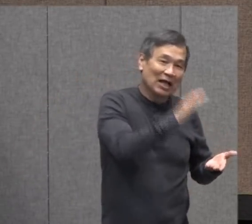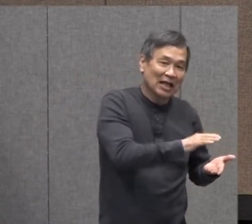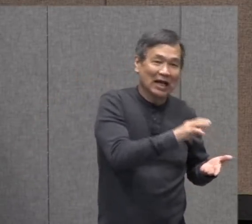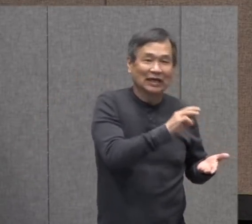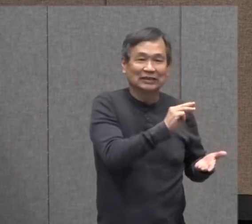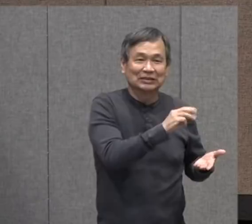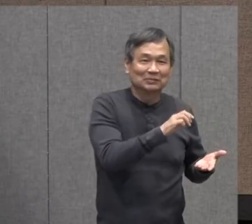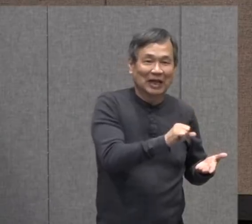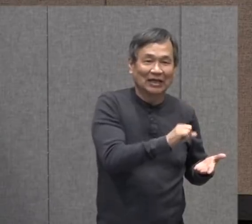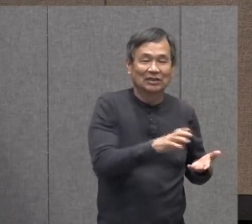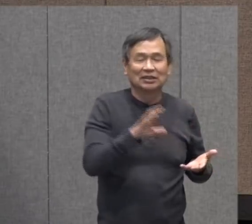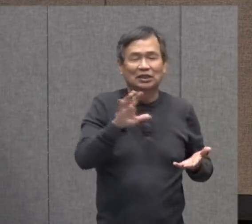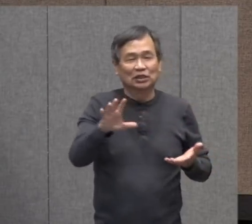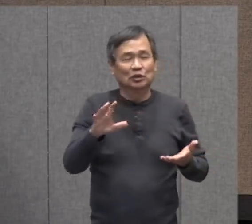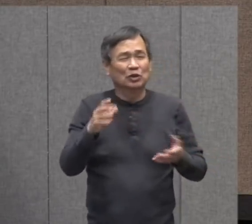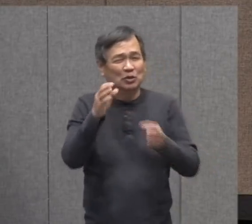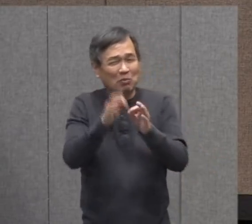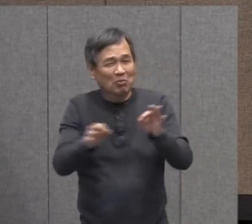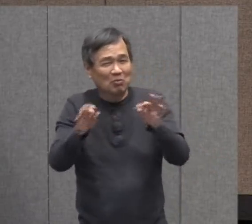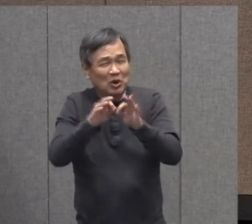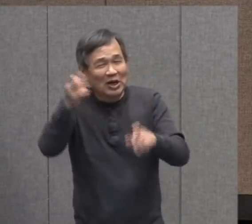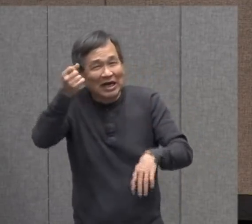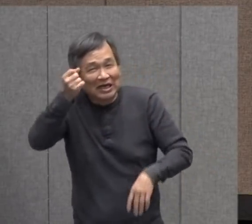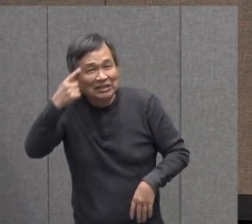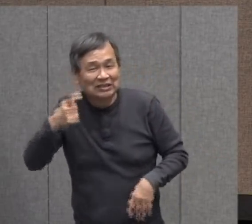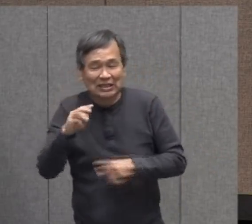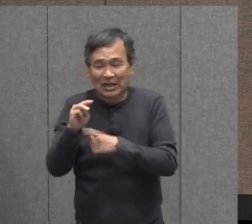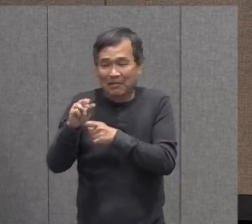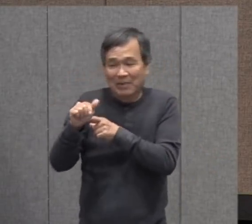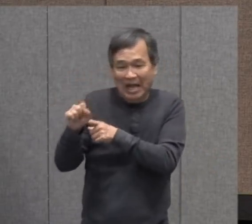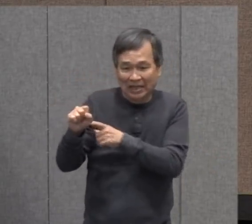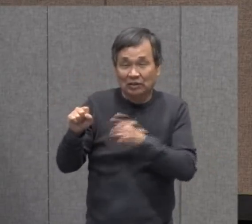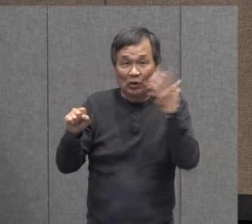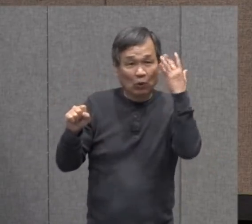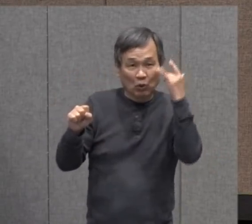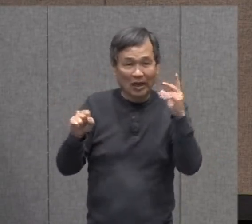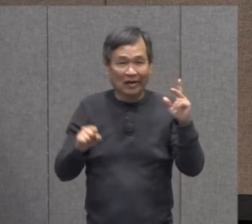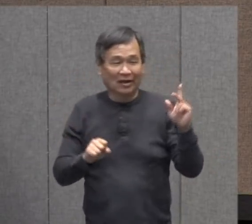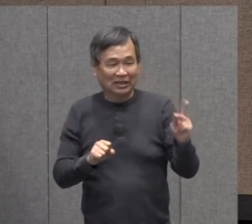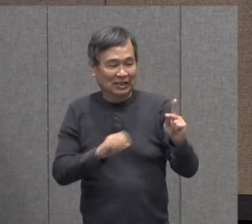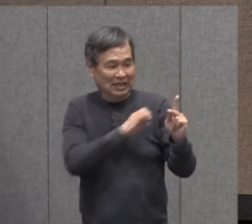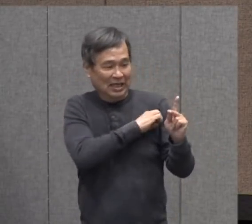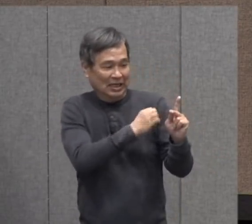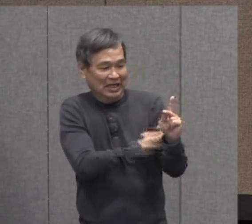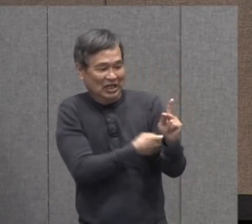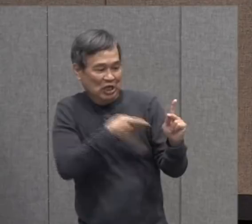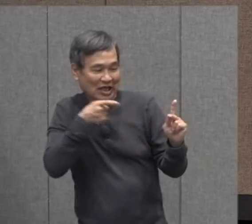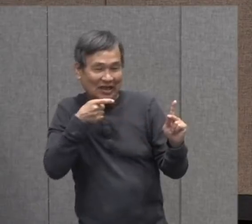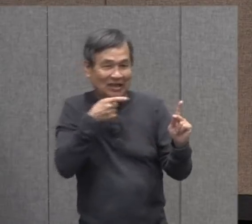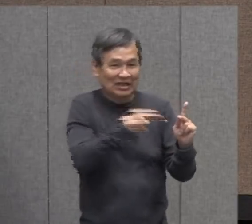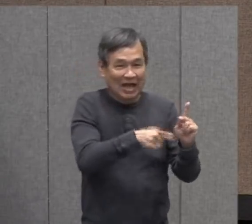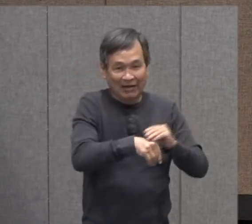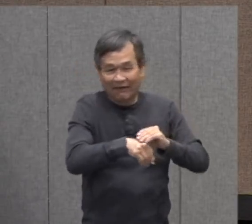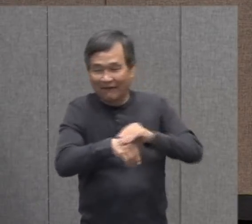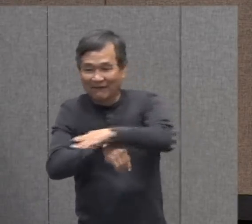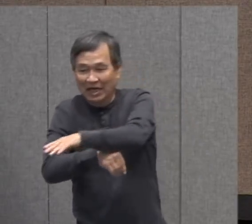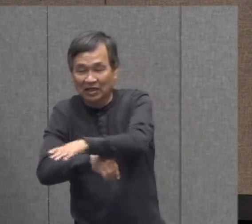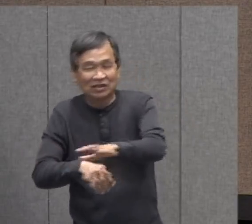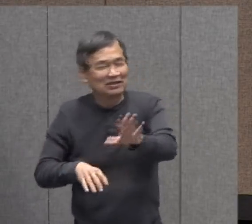what kinetic energy means. What if we want to have all of these objects